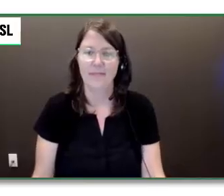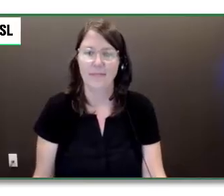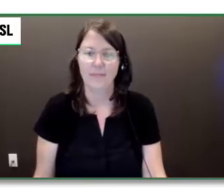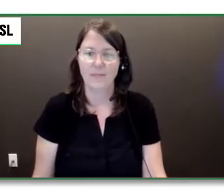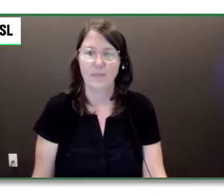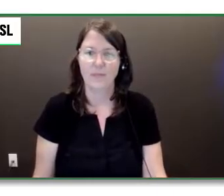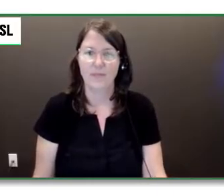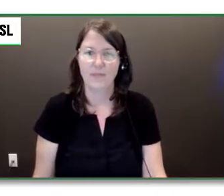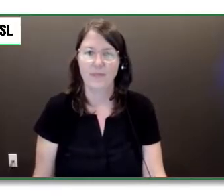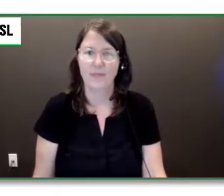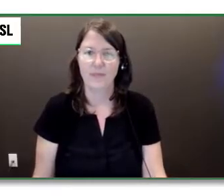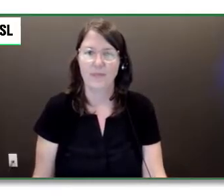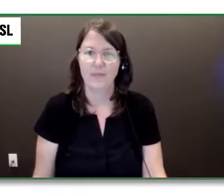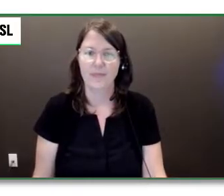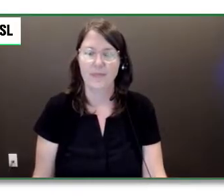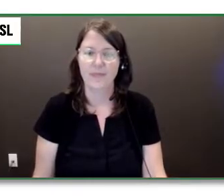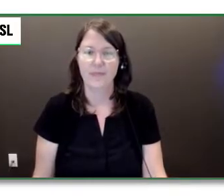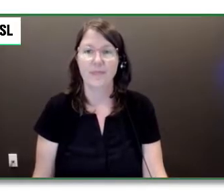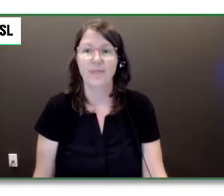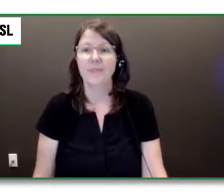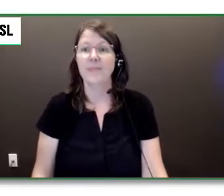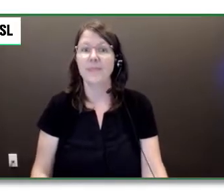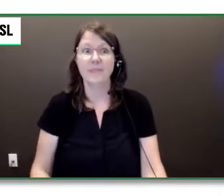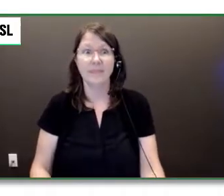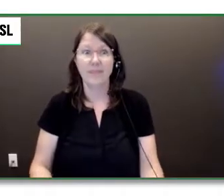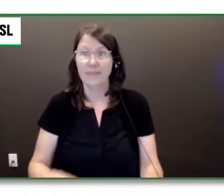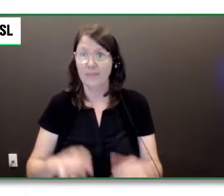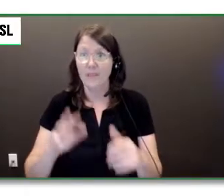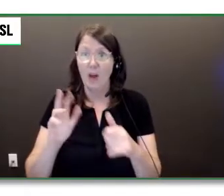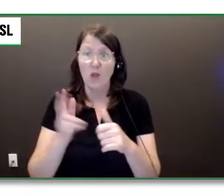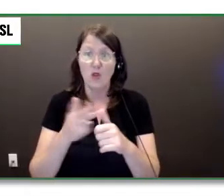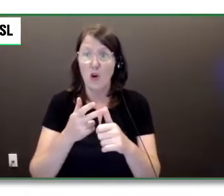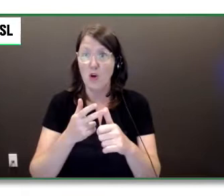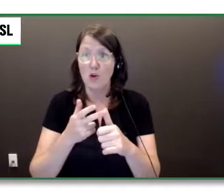Our third speaker this hour is Julie Nowak. Julie is a multiply-disabled